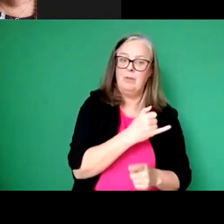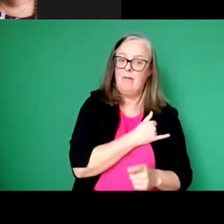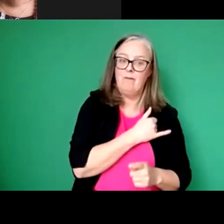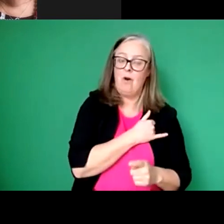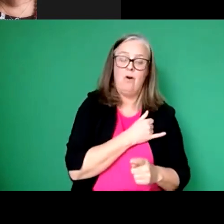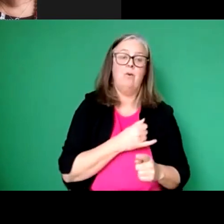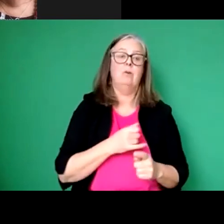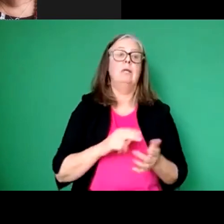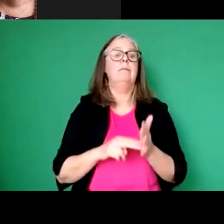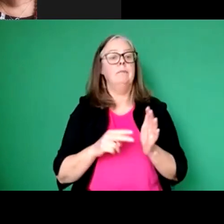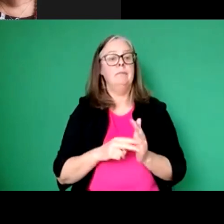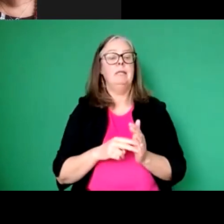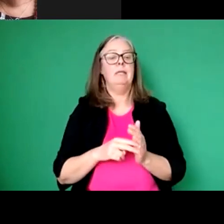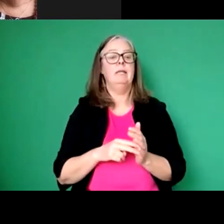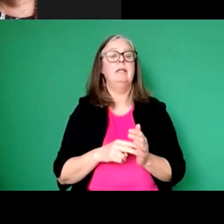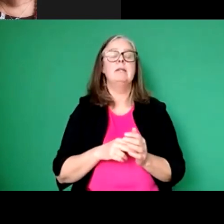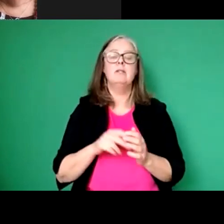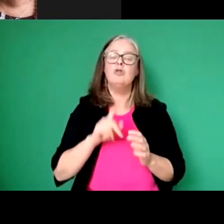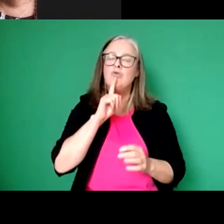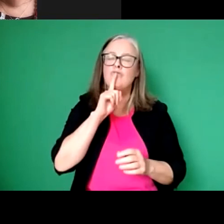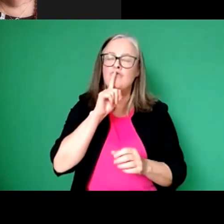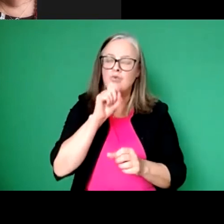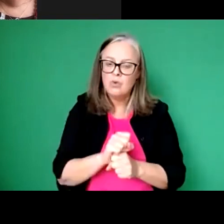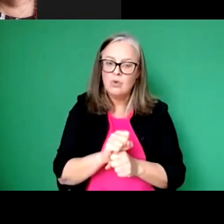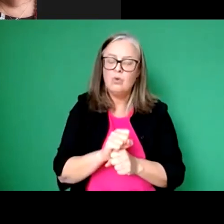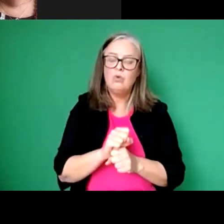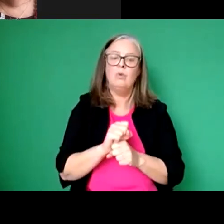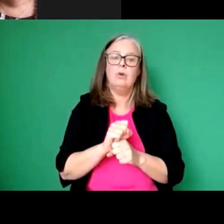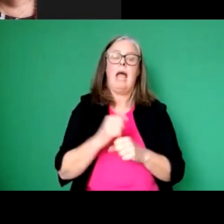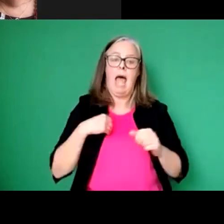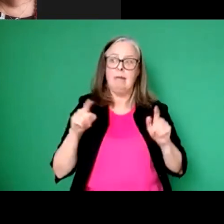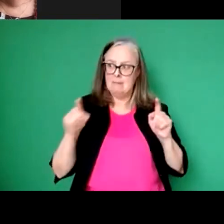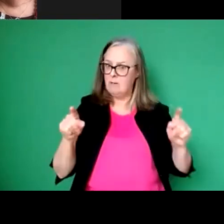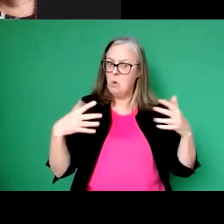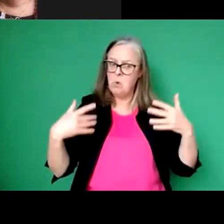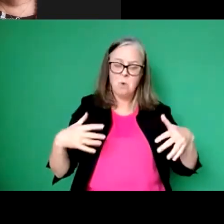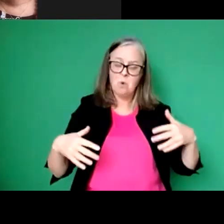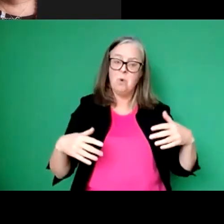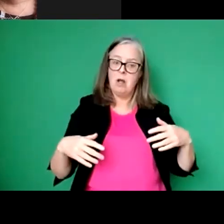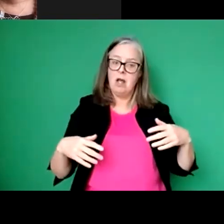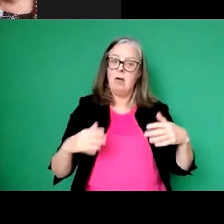about you know making sure you have true a true competition of rights and and not just